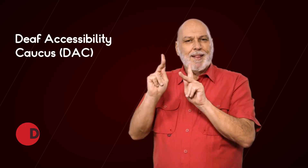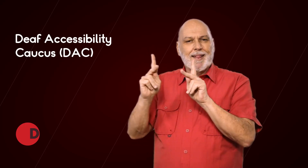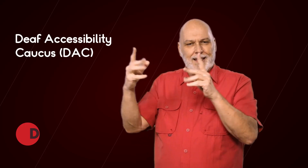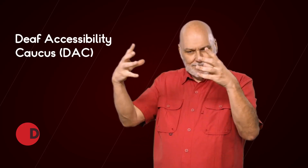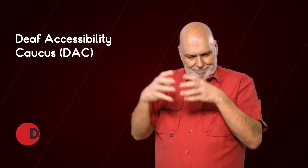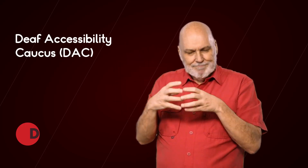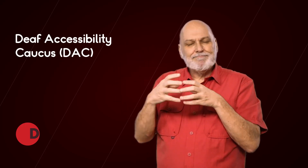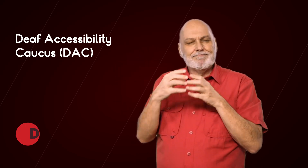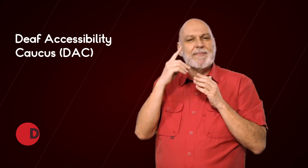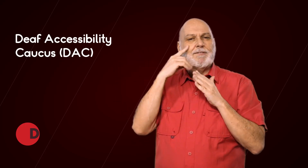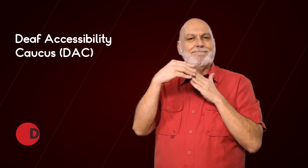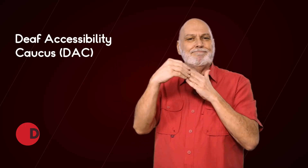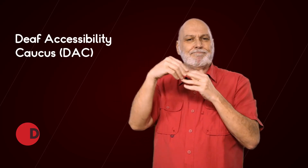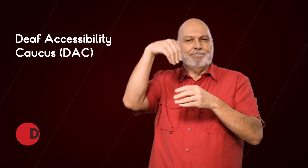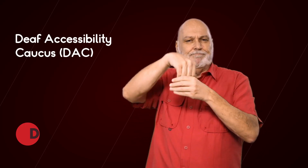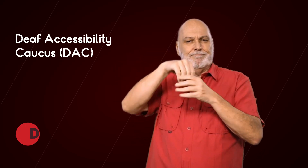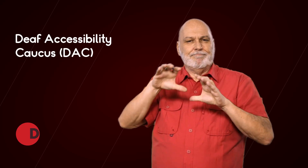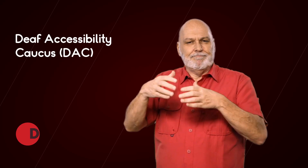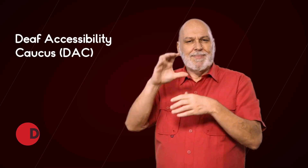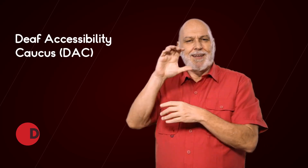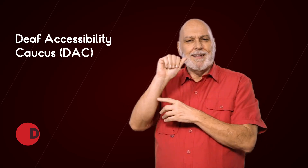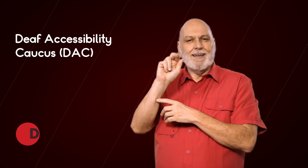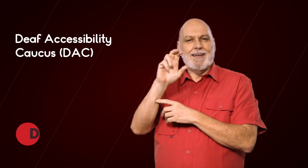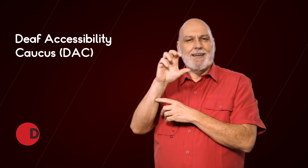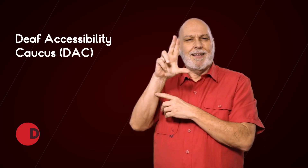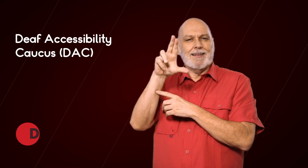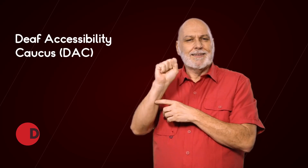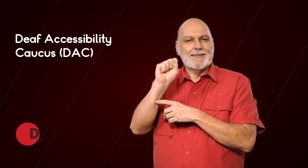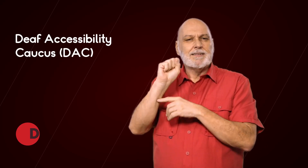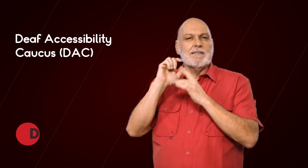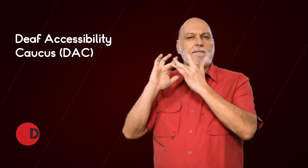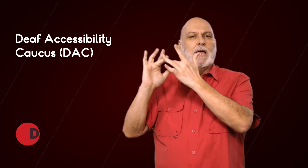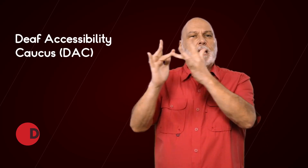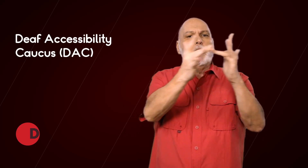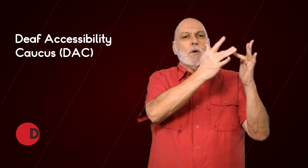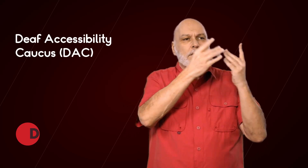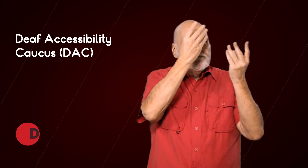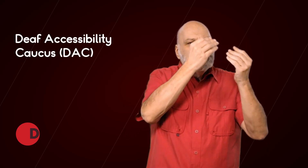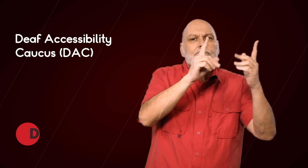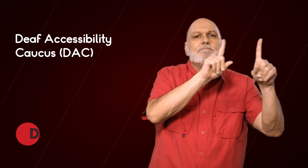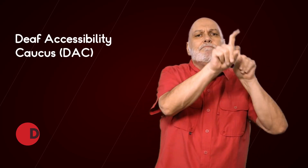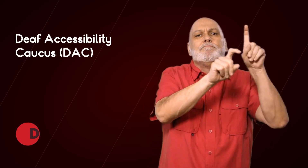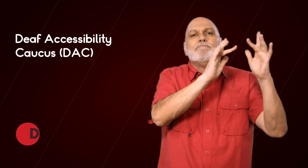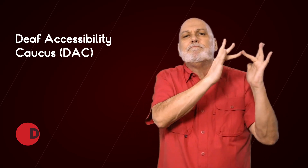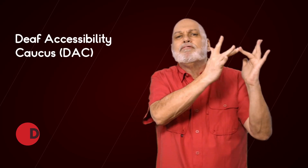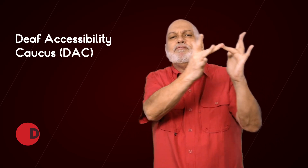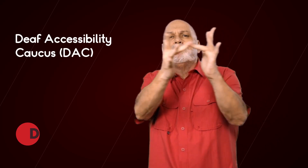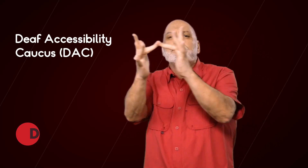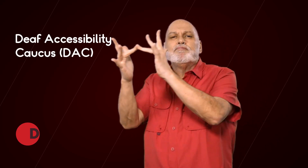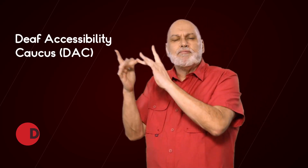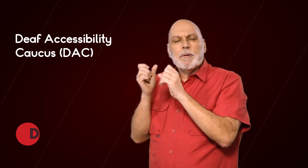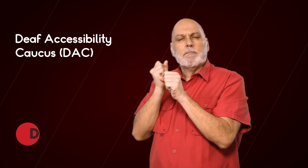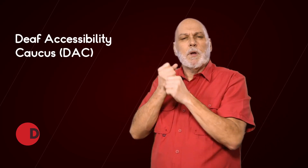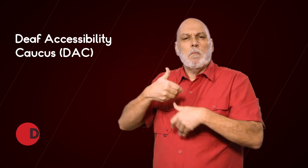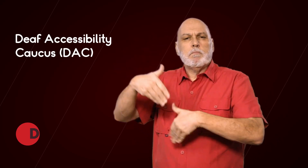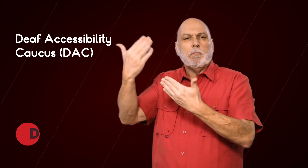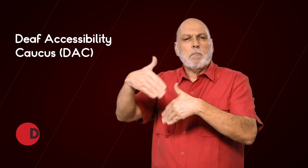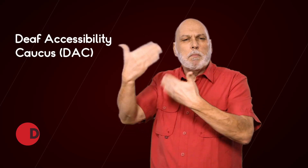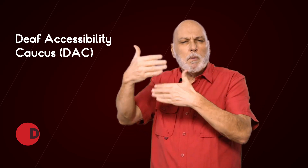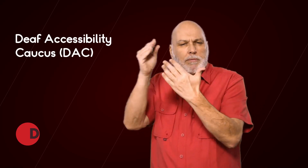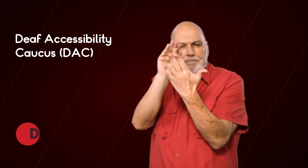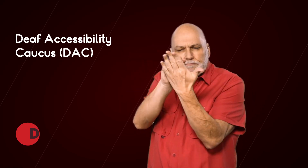Smith has appointed five people to lead the caucus,